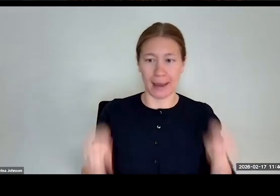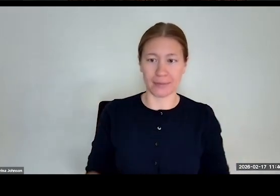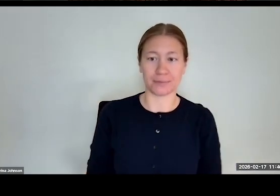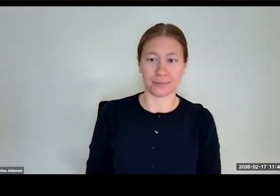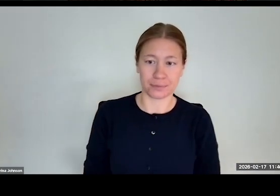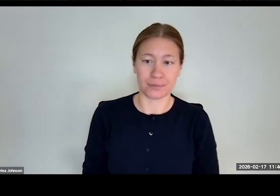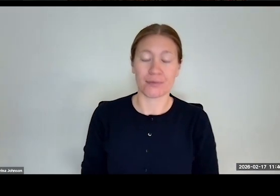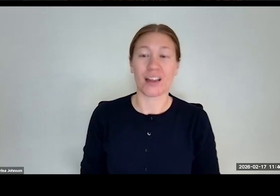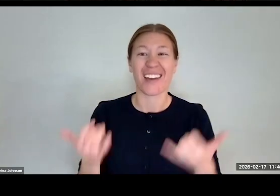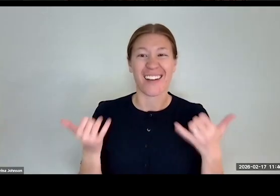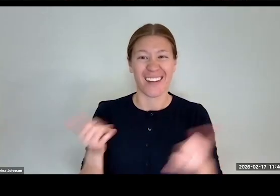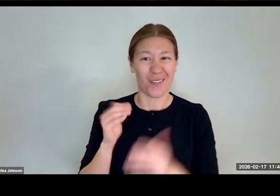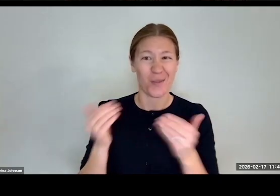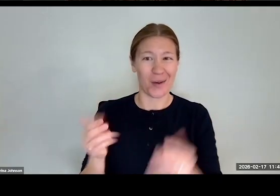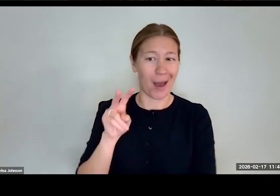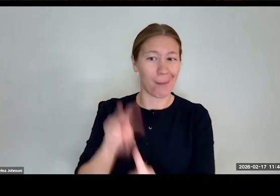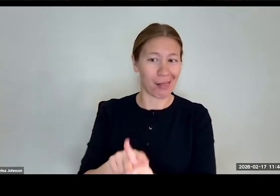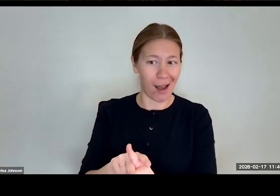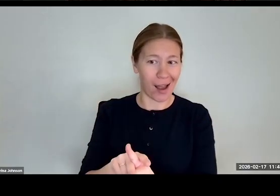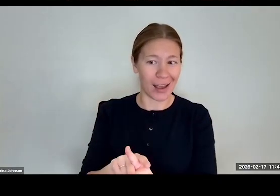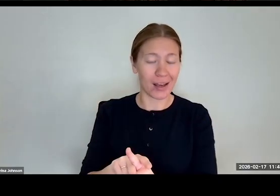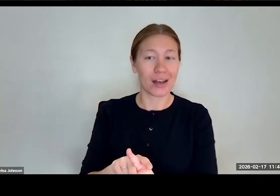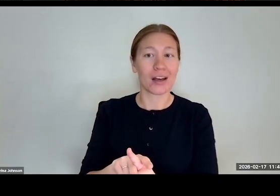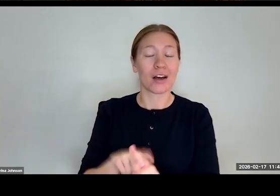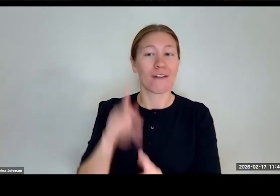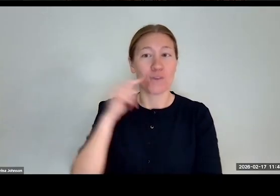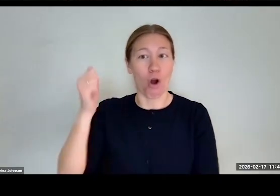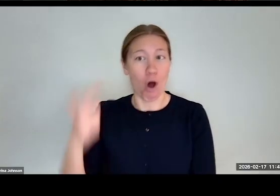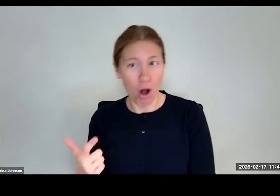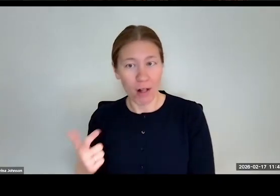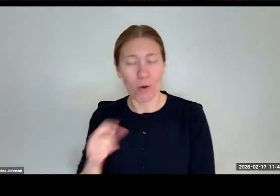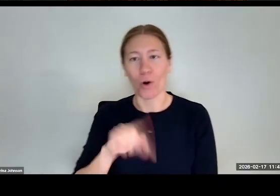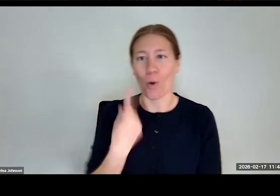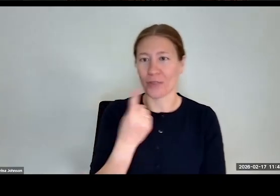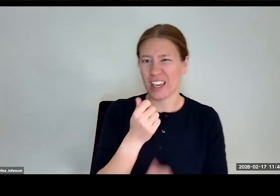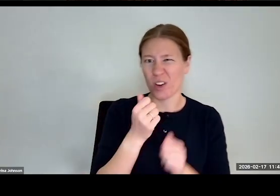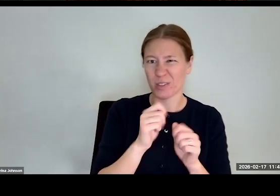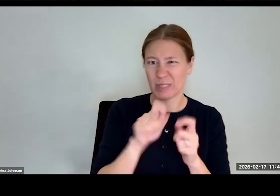that we have open and selected or we can apply them to all. I would like to apply them to all.